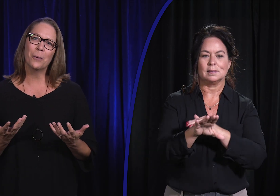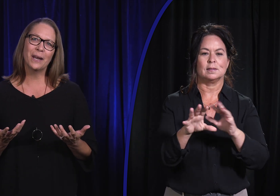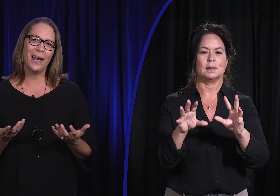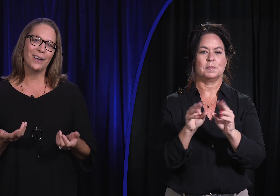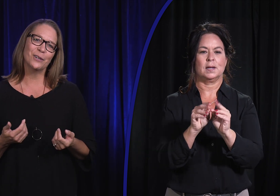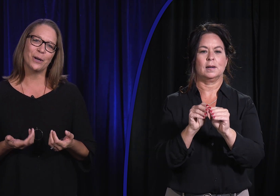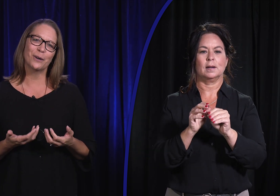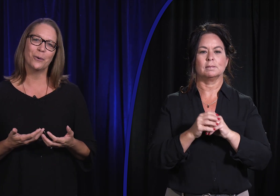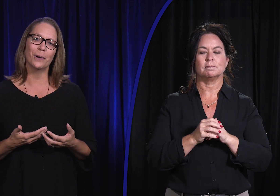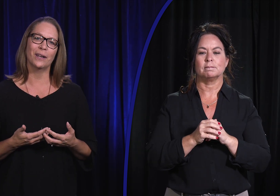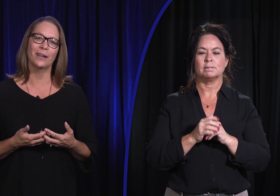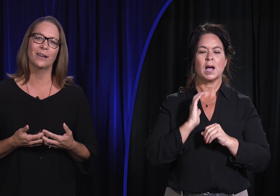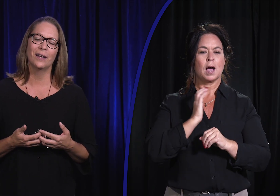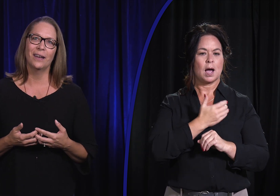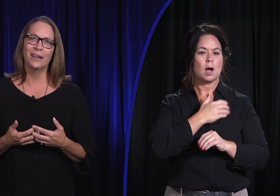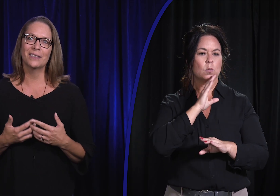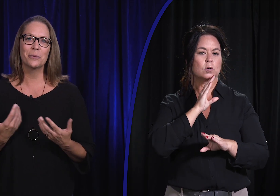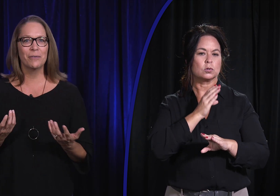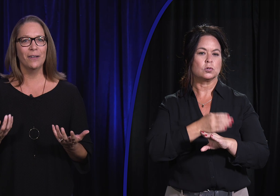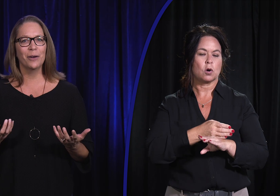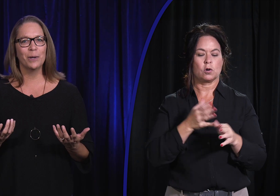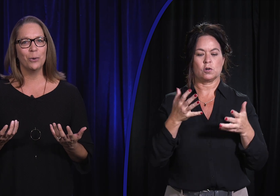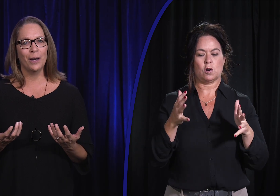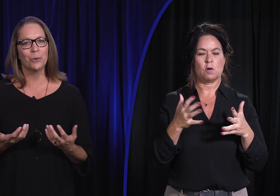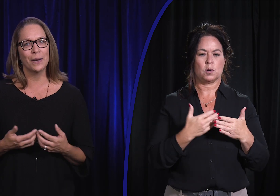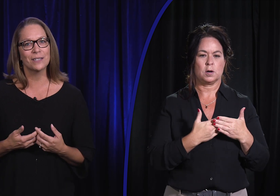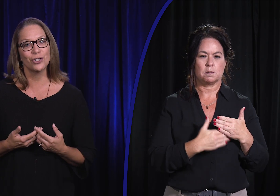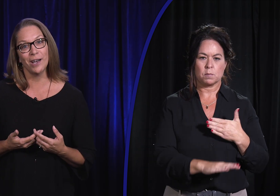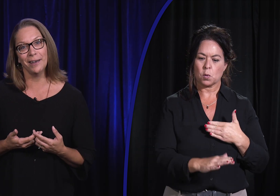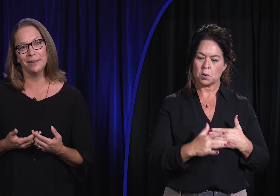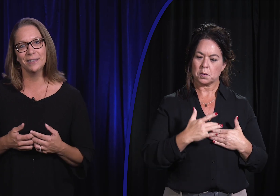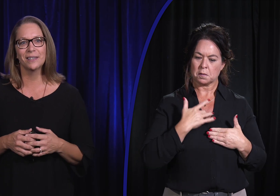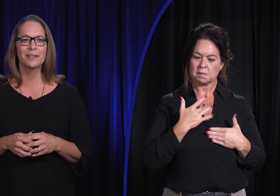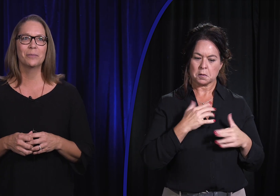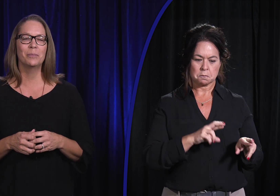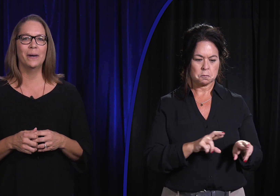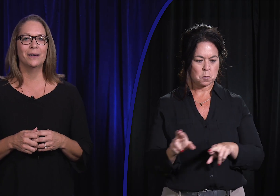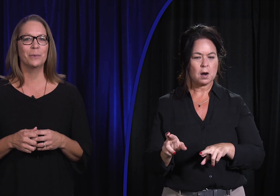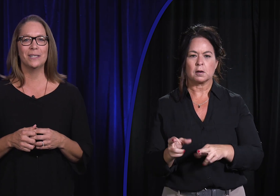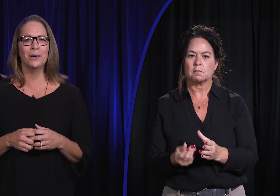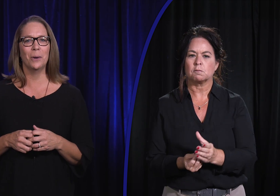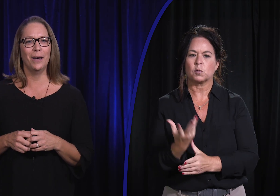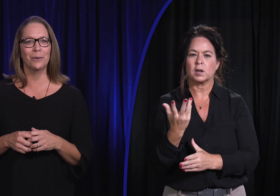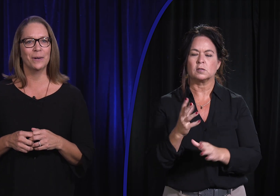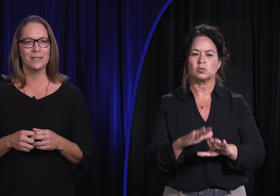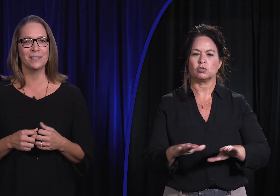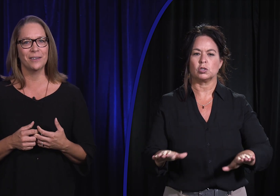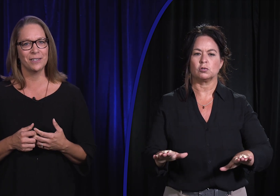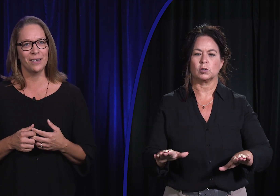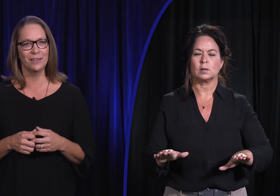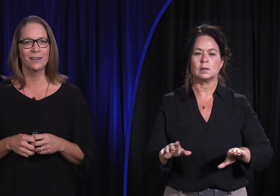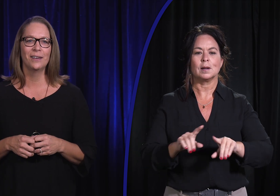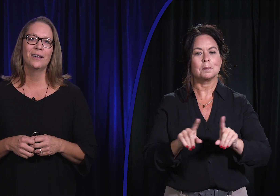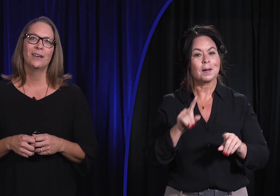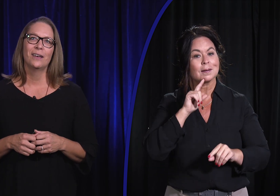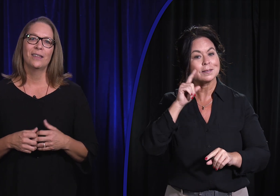We already had our daughter, Courtney, and so we felt like we knew how to raise a child. But we didn't how to raise a deaf son.